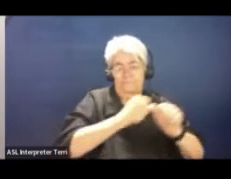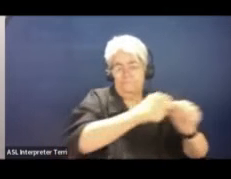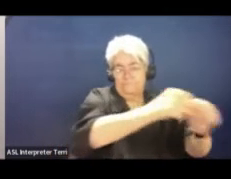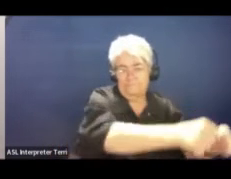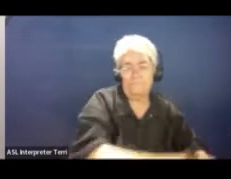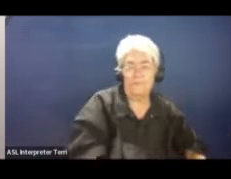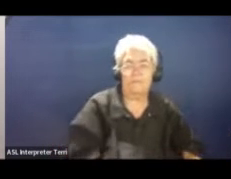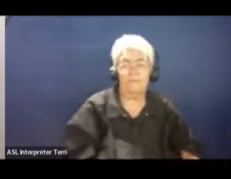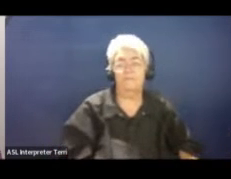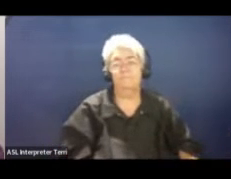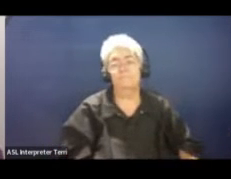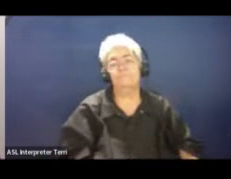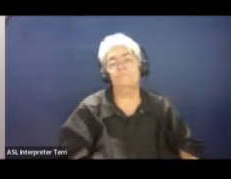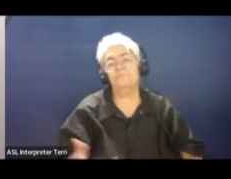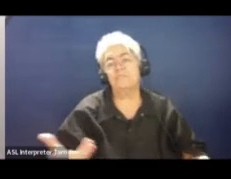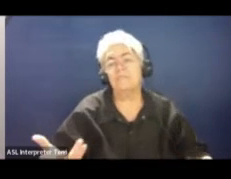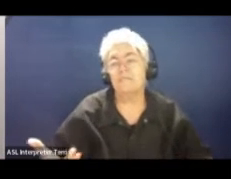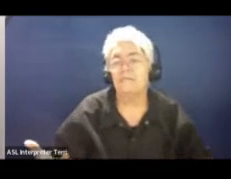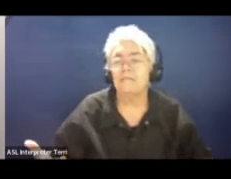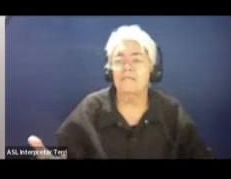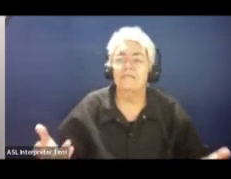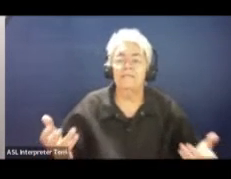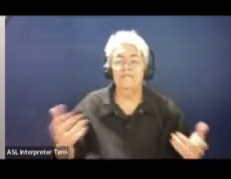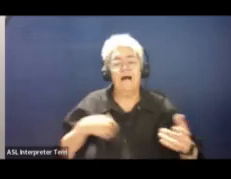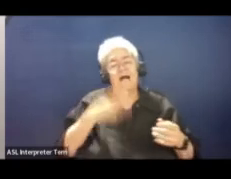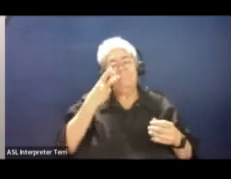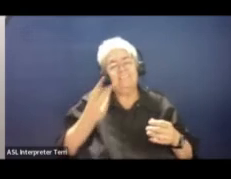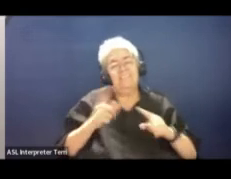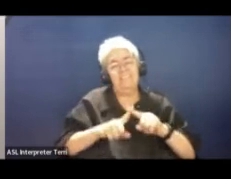I can see the difference of engagement for a couple of different reasons.